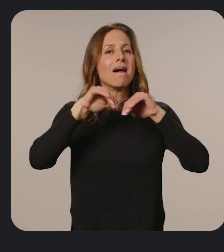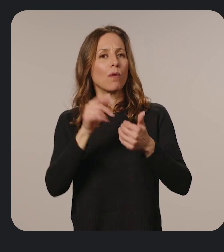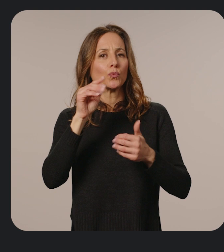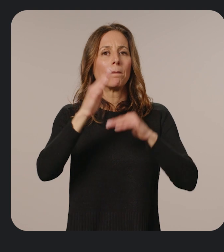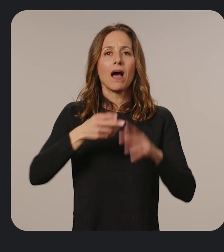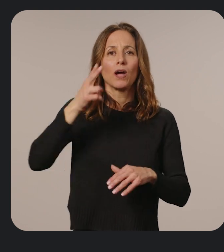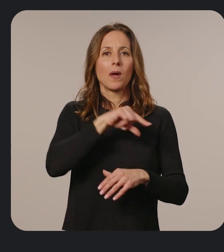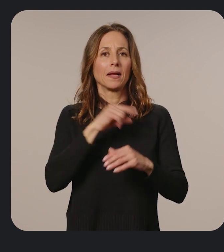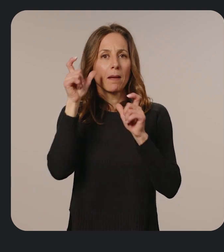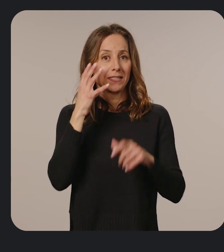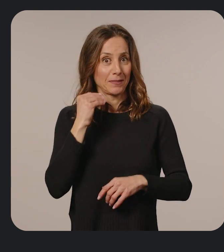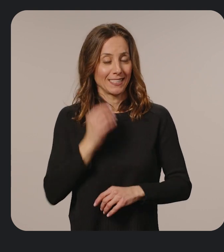and How to Build High-quality Camera Experiences.